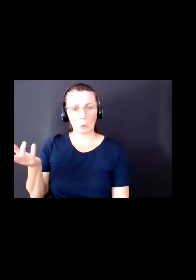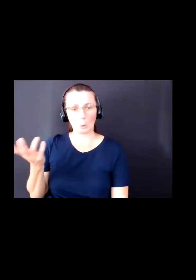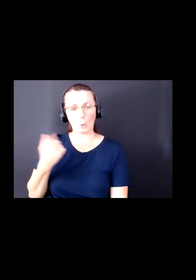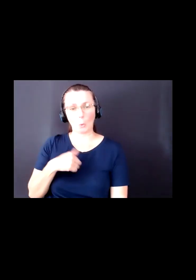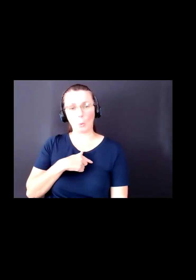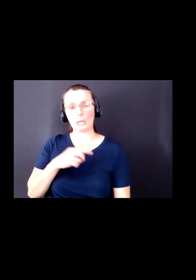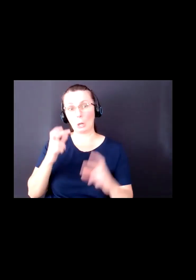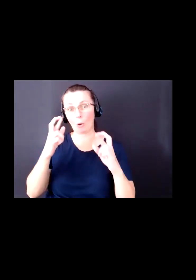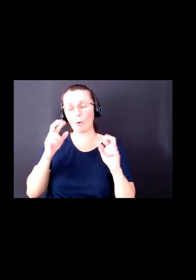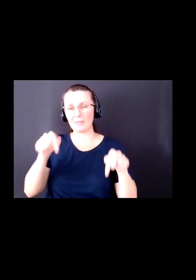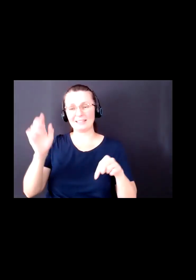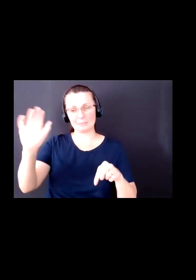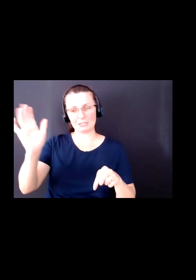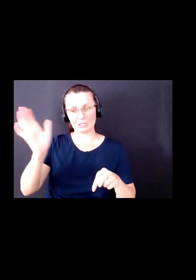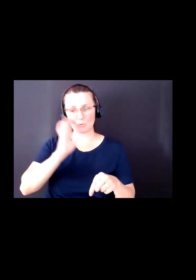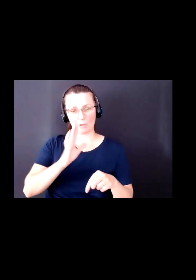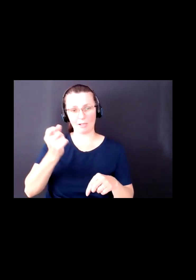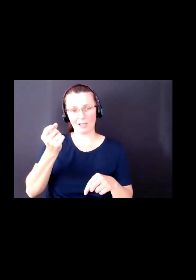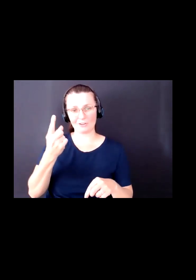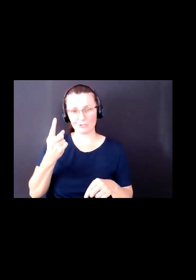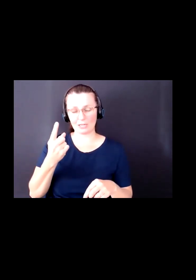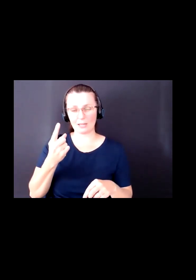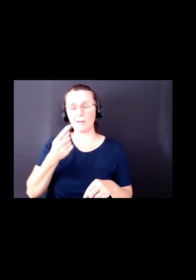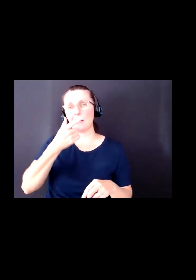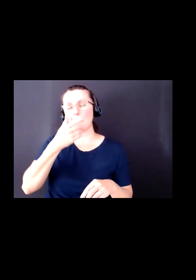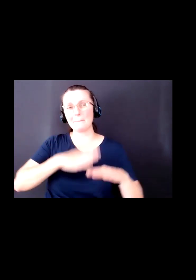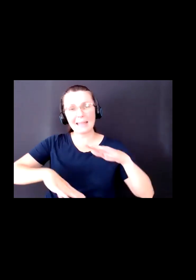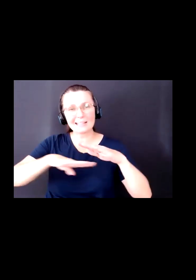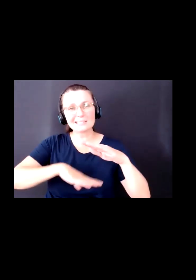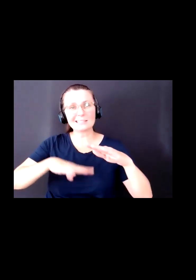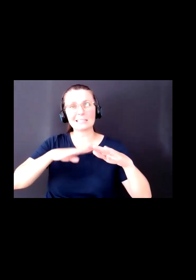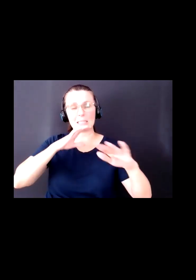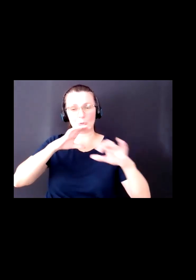understand basic effective communication obligations under the